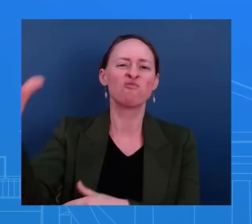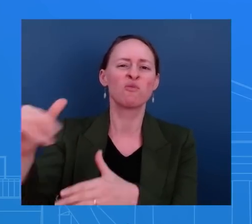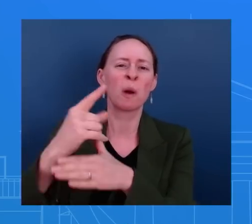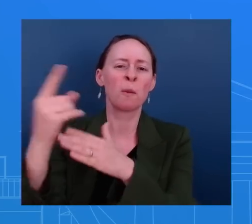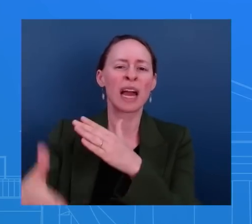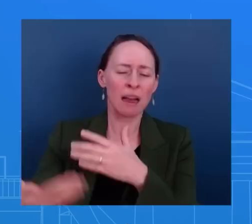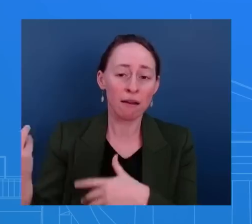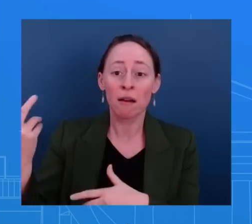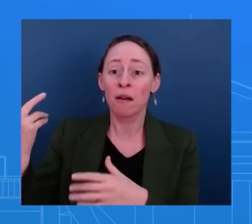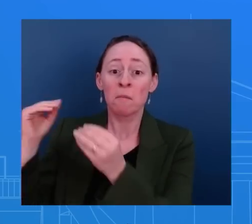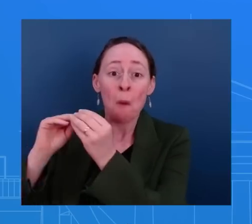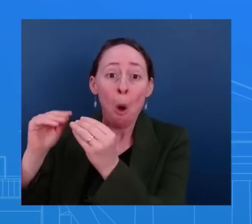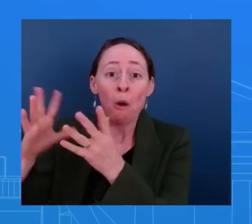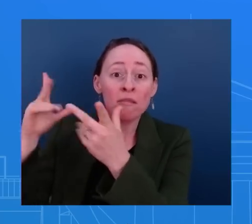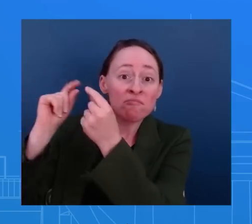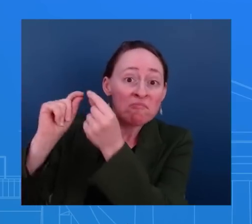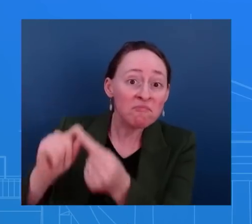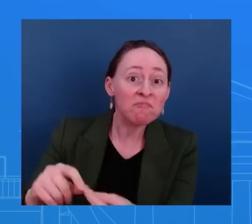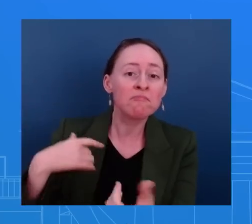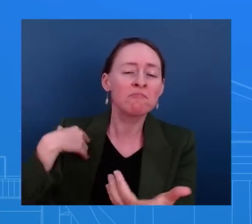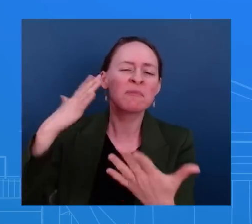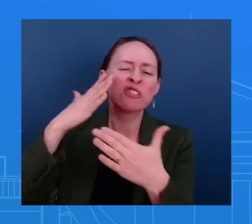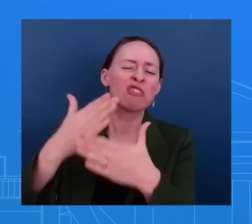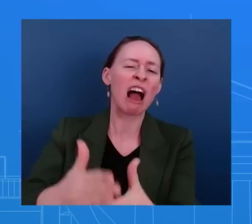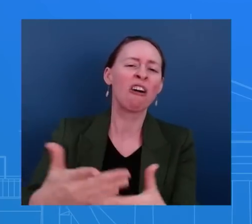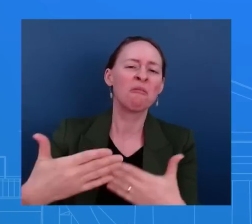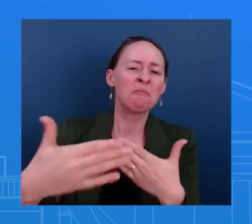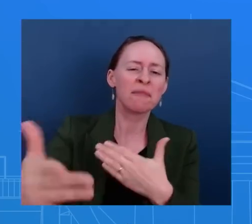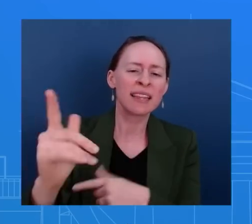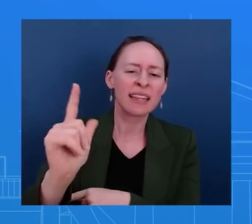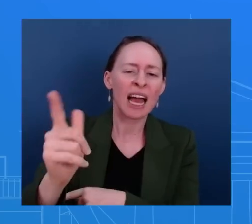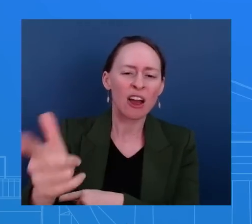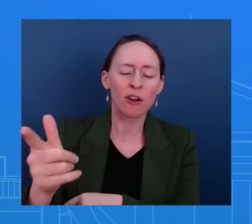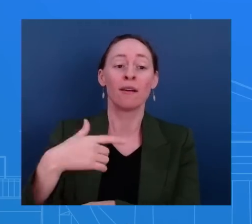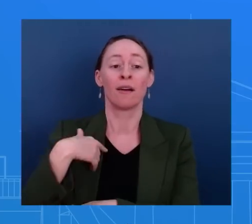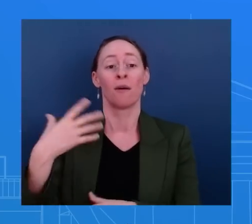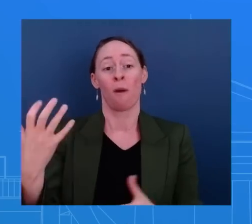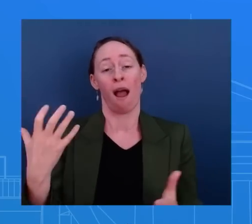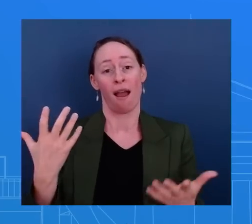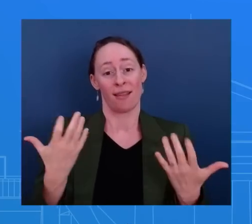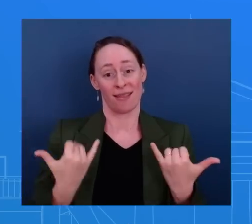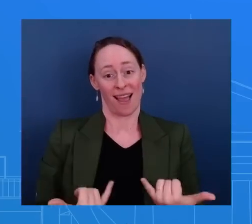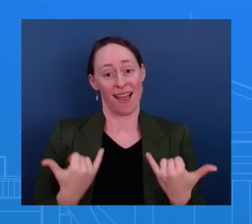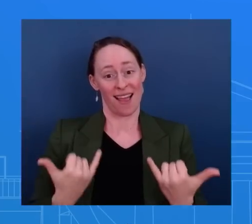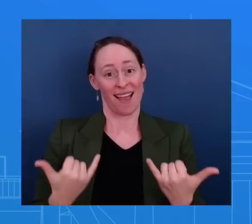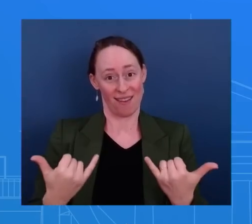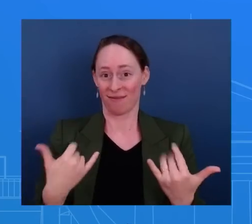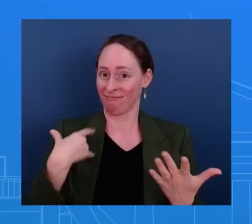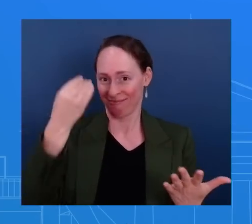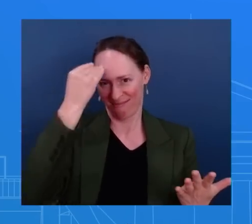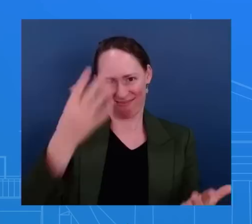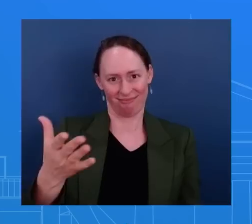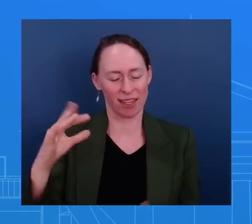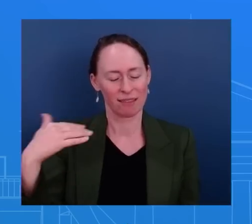because we've all been watching these last two weeks: Today we want to send a heartfelt congratulations